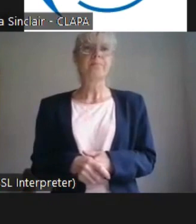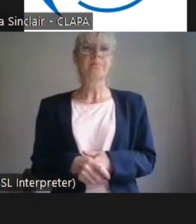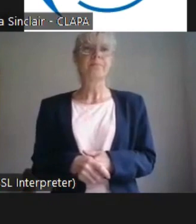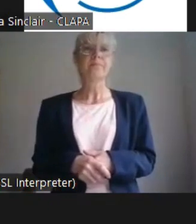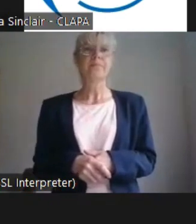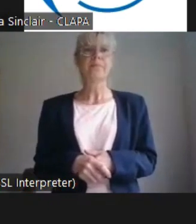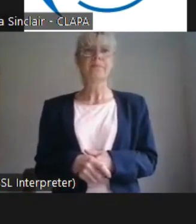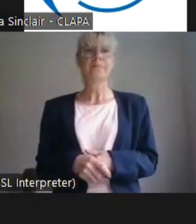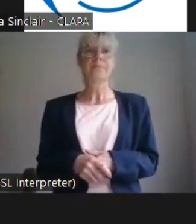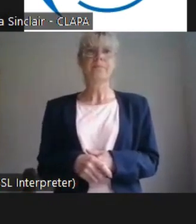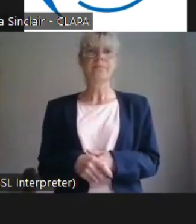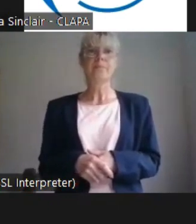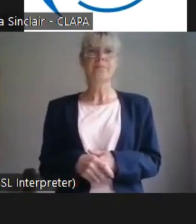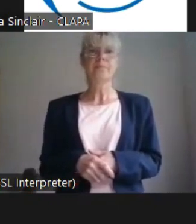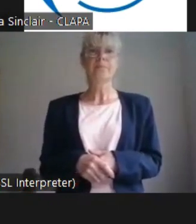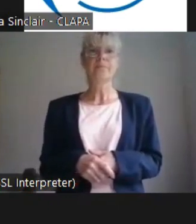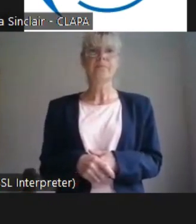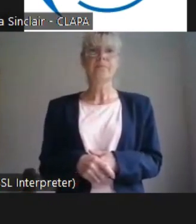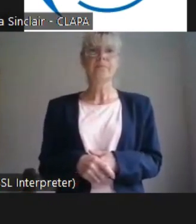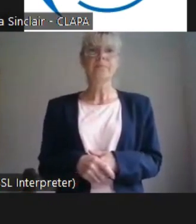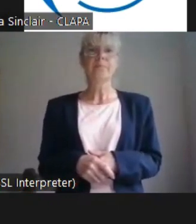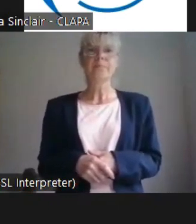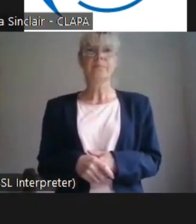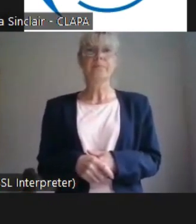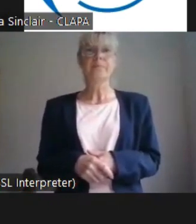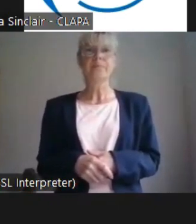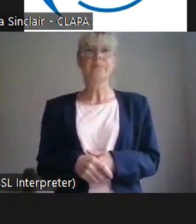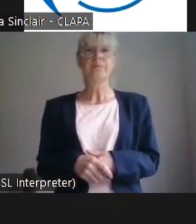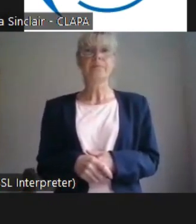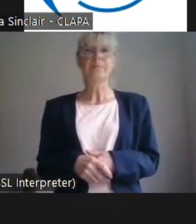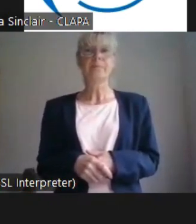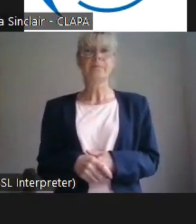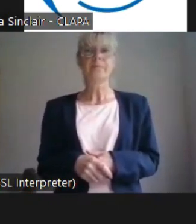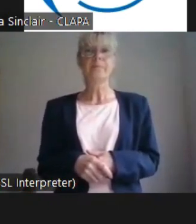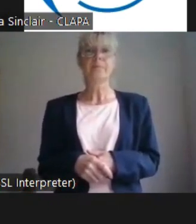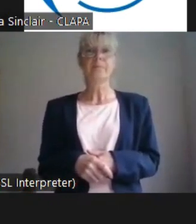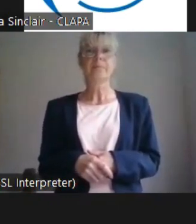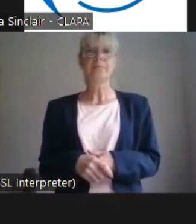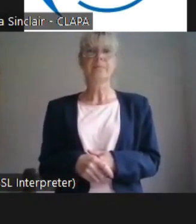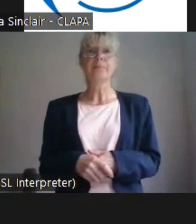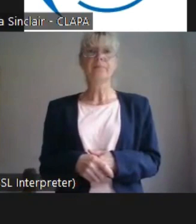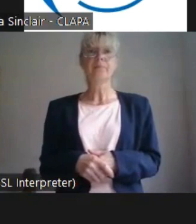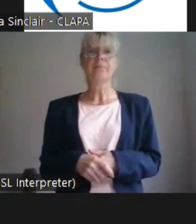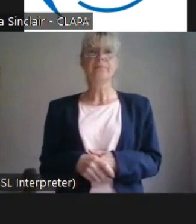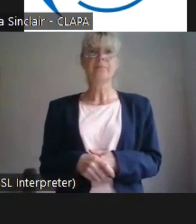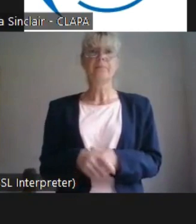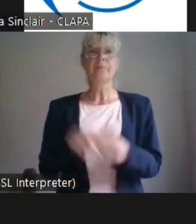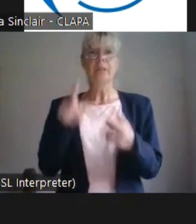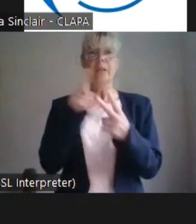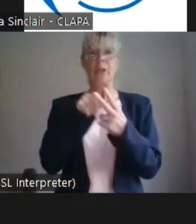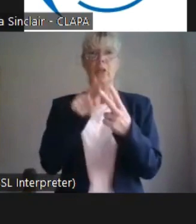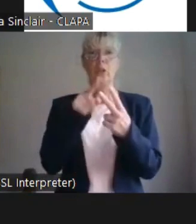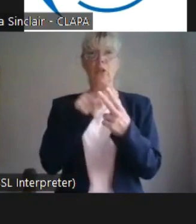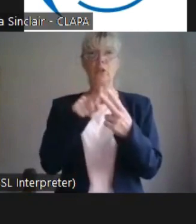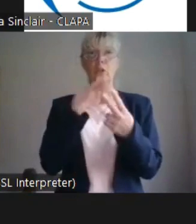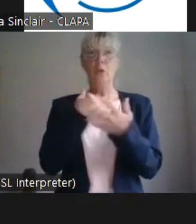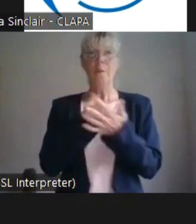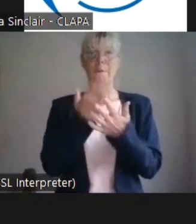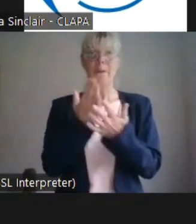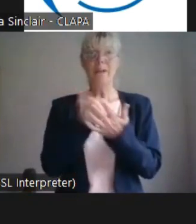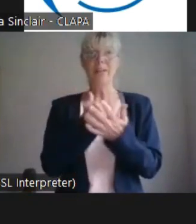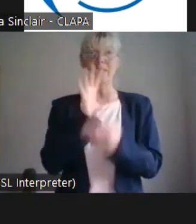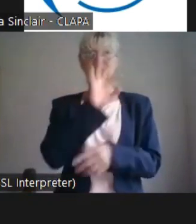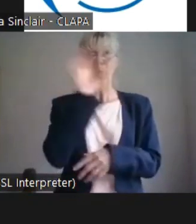um okay so um it's slightly uh so there's two parts to this question and if there is a hearing